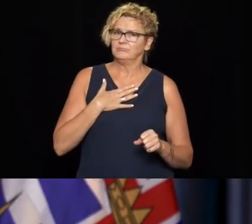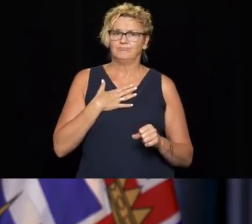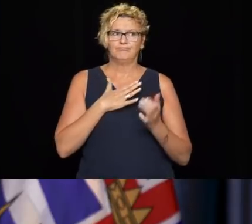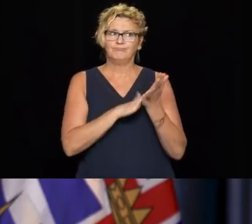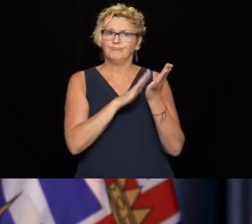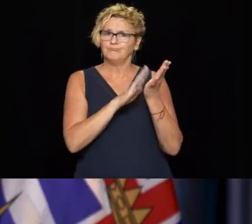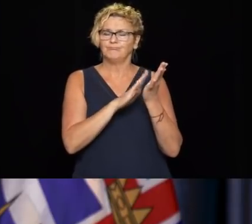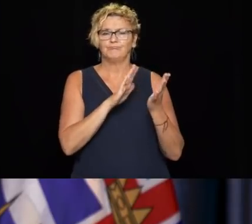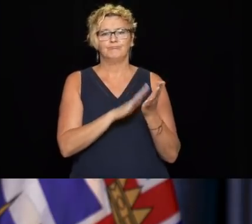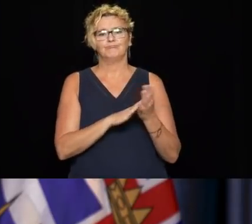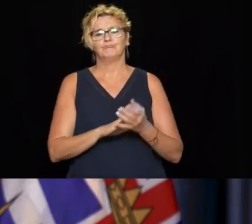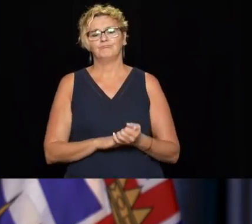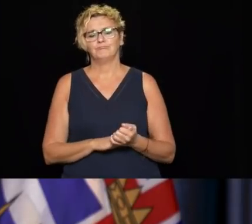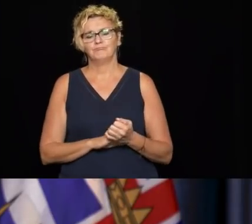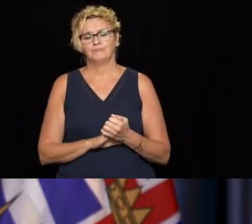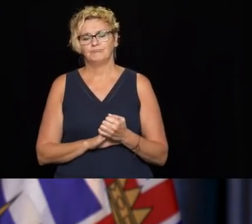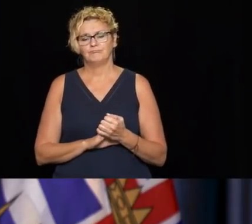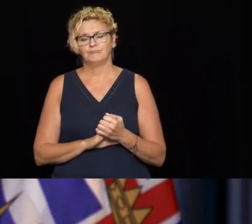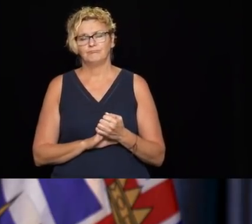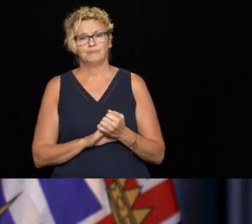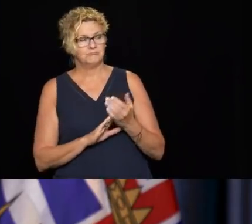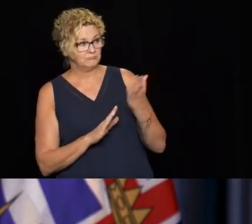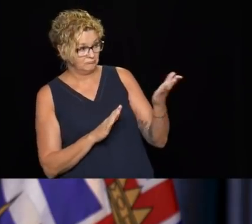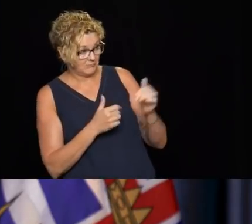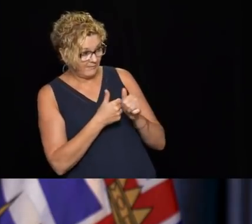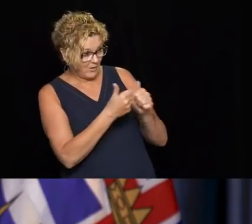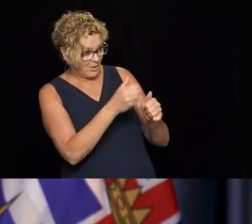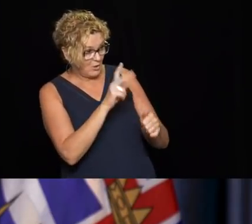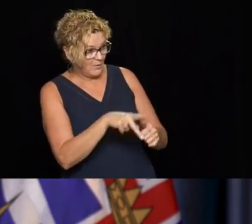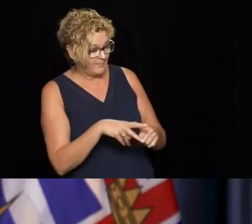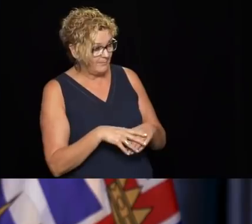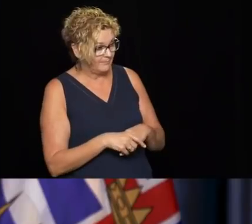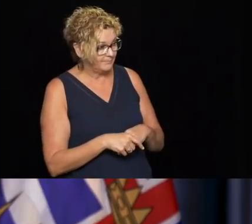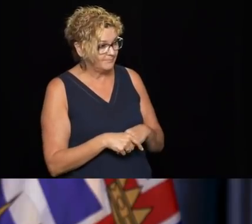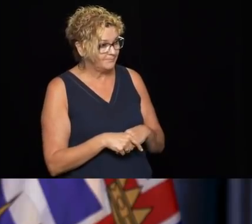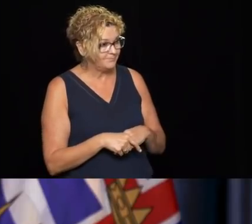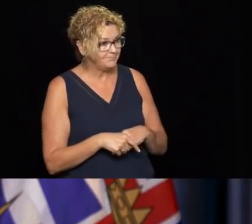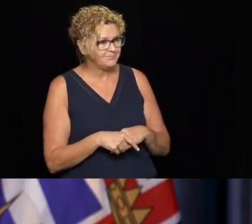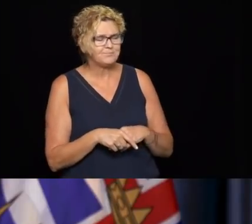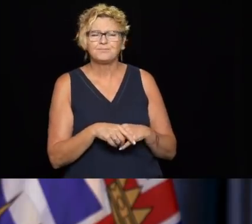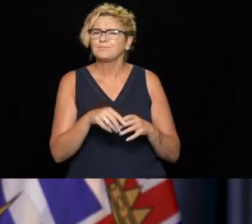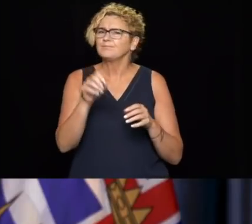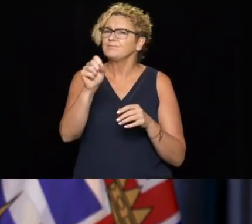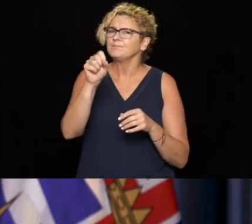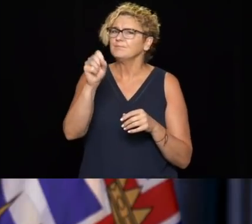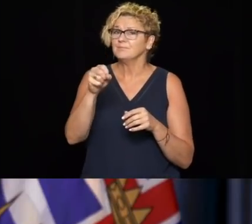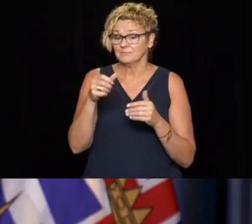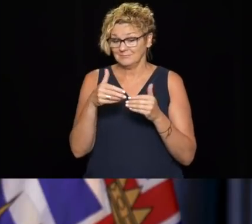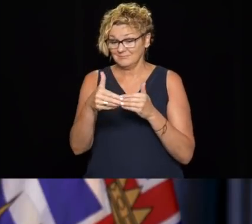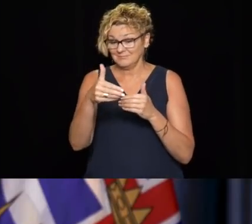Henry, I think that work is some of the work has been most extraordinary during this period of pandemic. Do you have a follow-up?